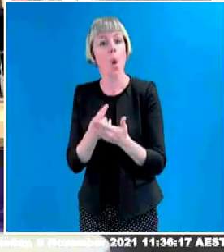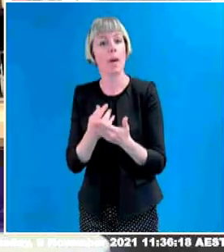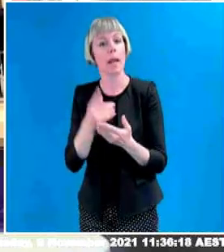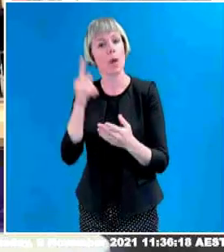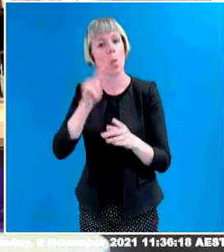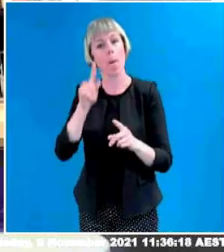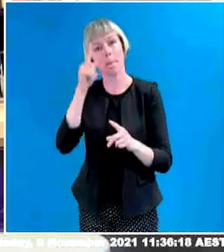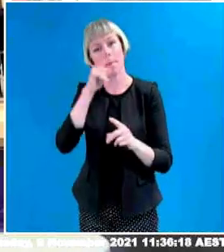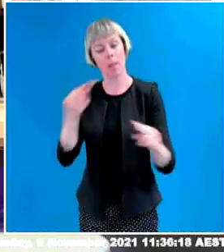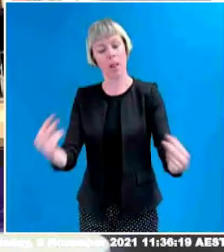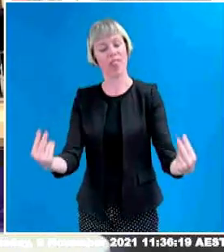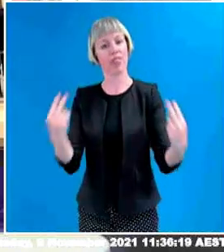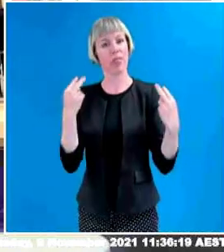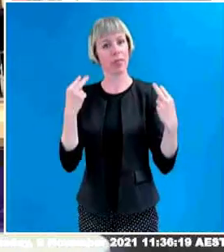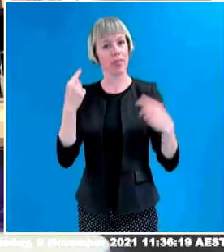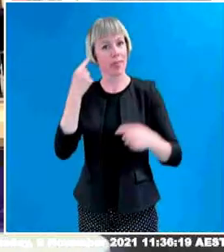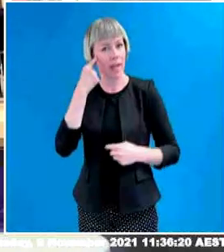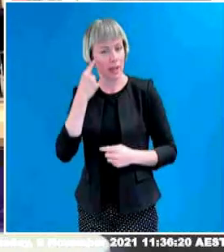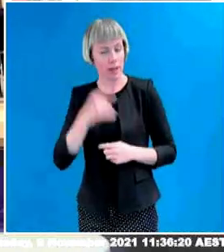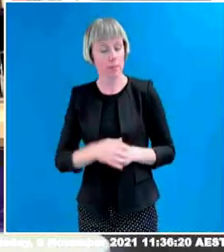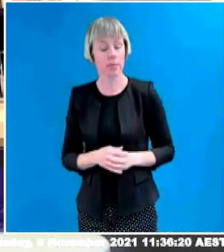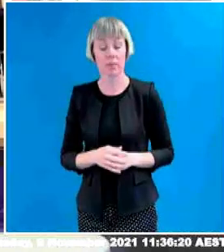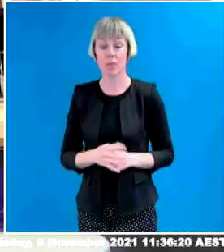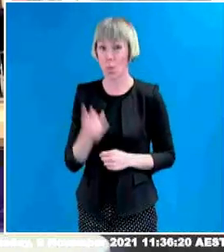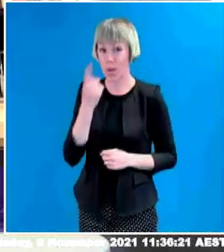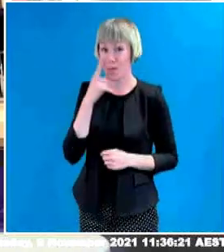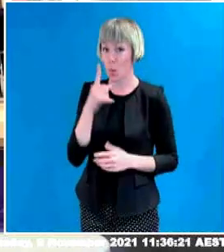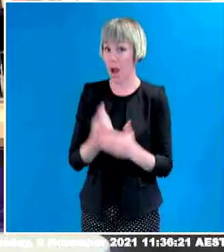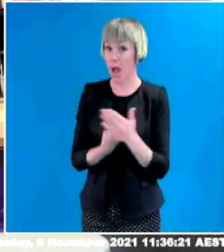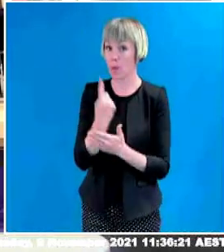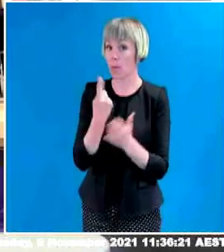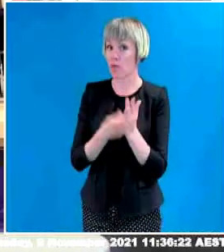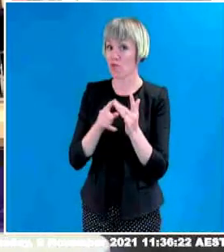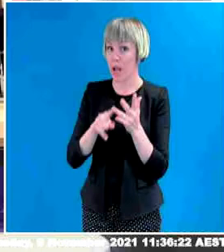So in terms of Rio Tinto, we saw that played out with increased pressure from